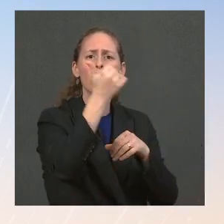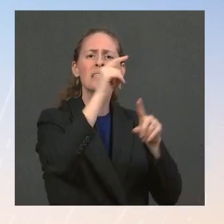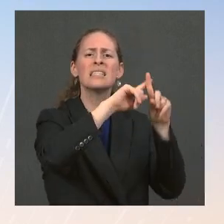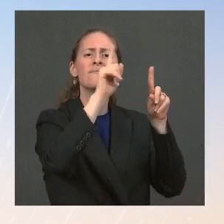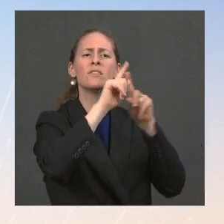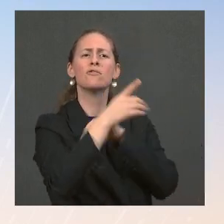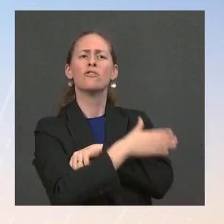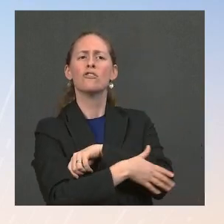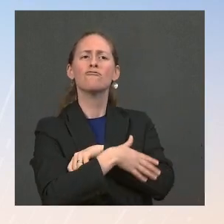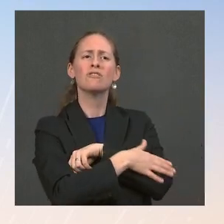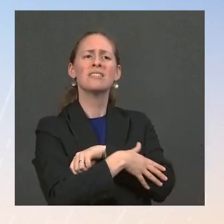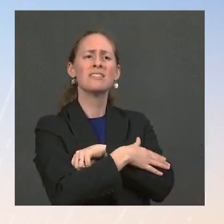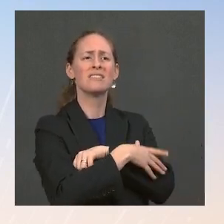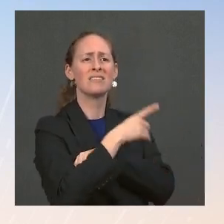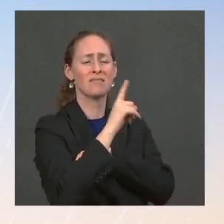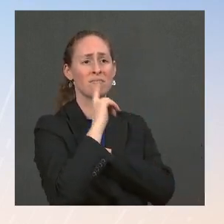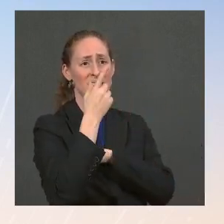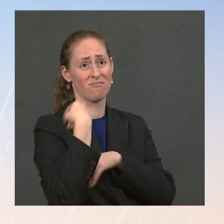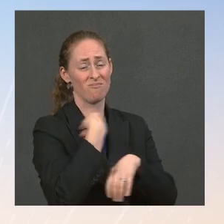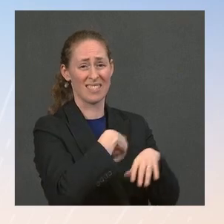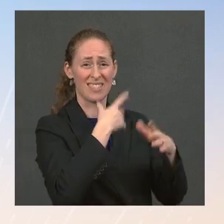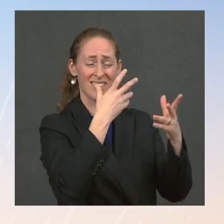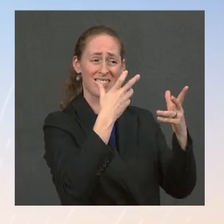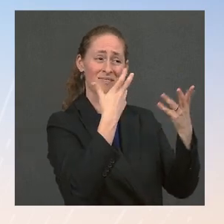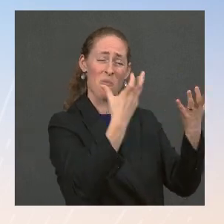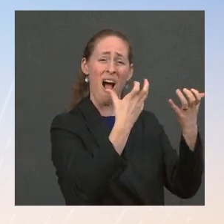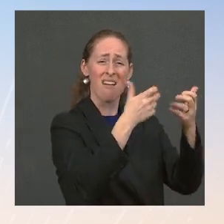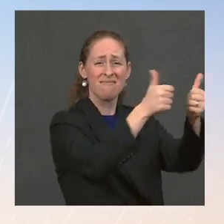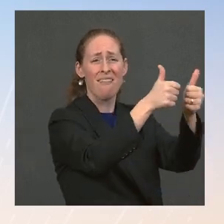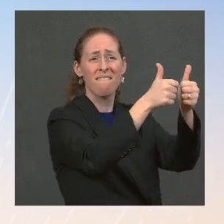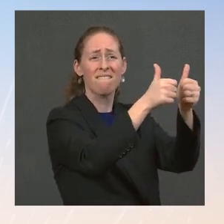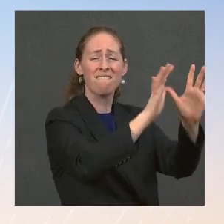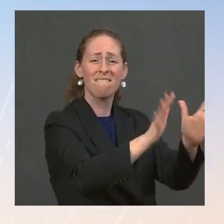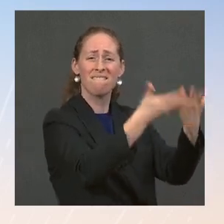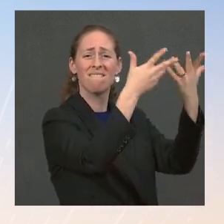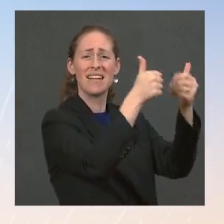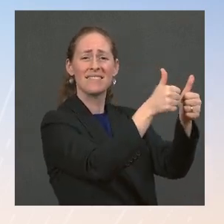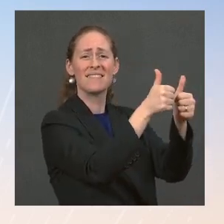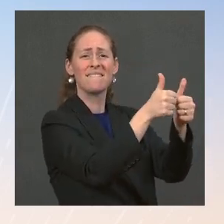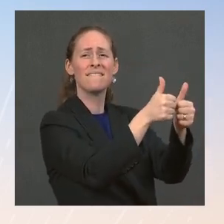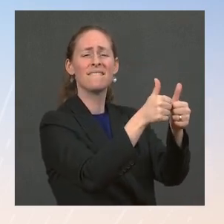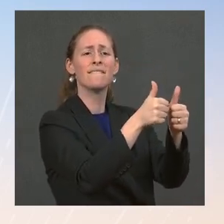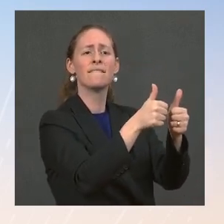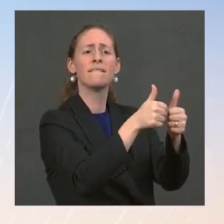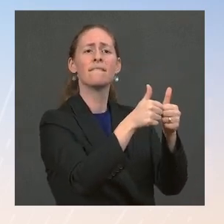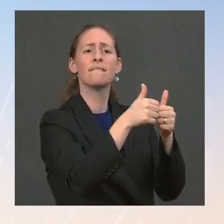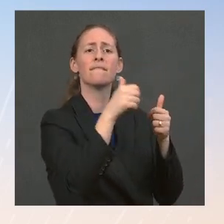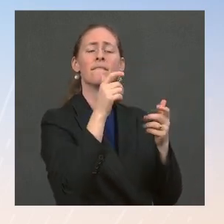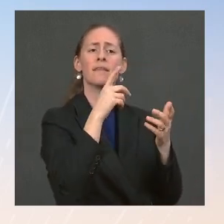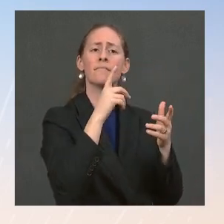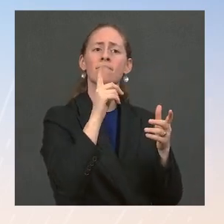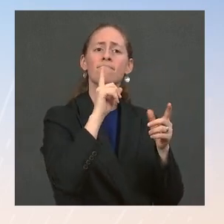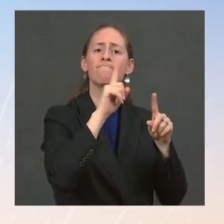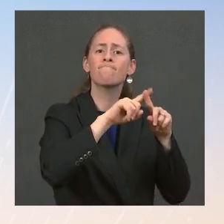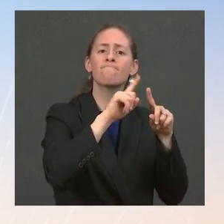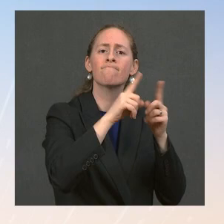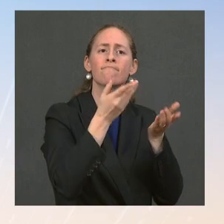to step up to help address, because the global supply chain issues are, in some part, related to manufacturing in other countries.